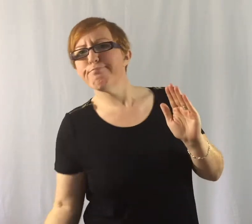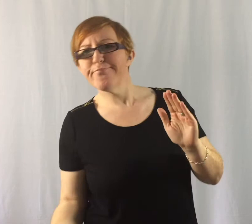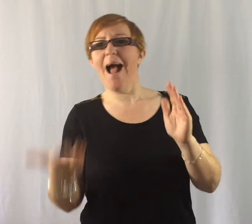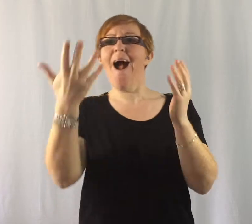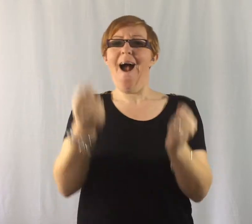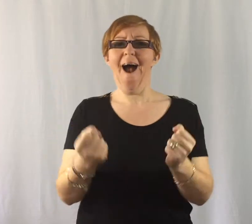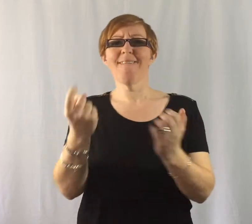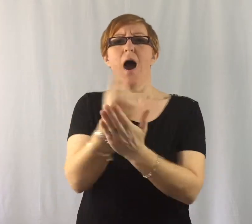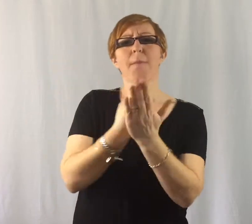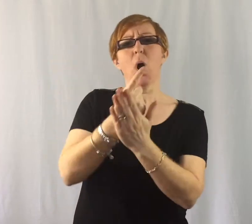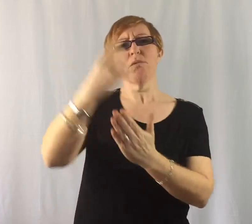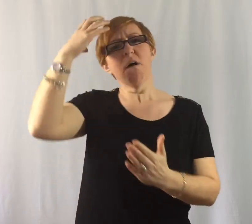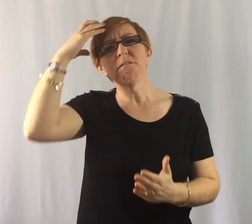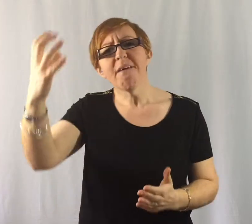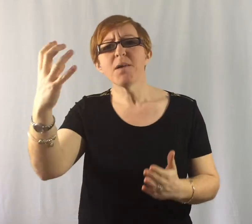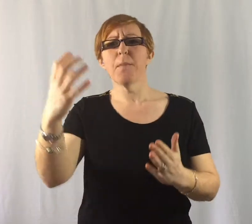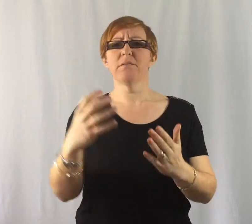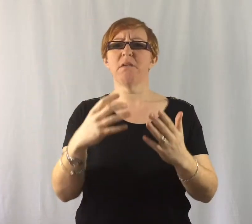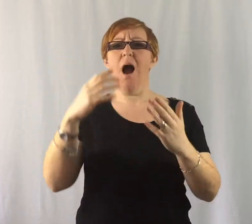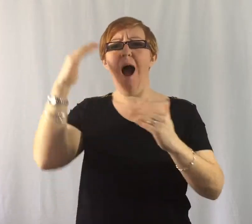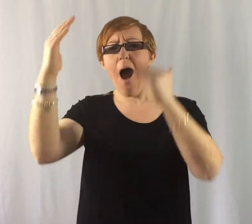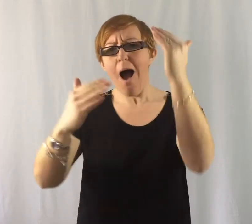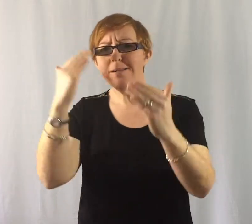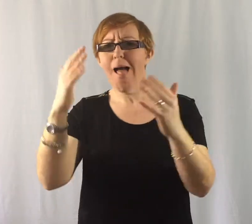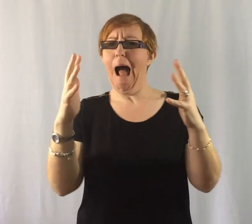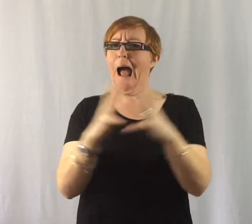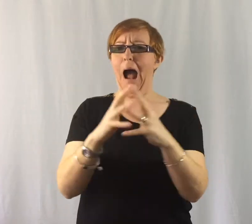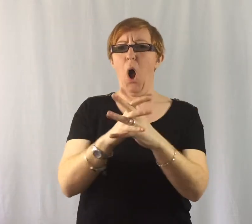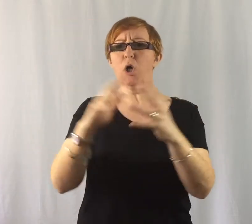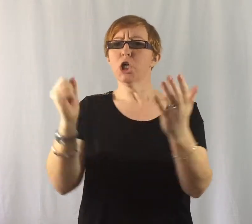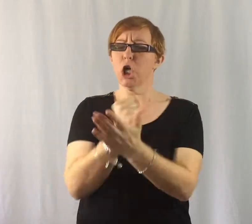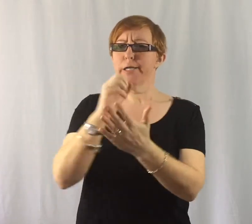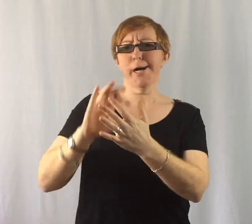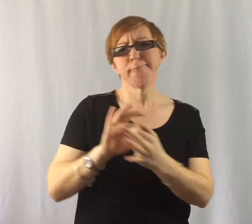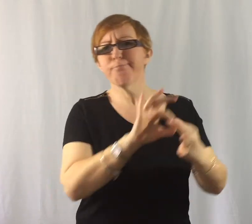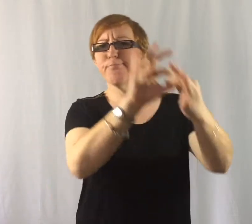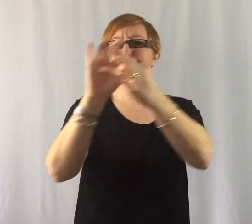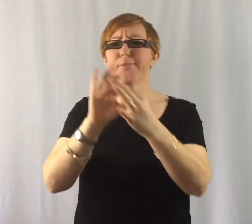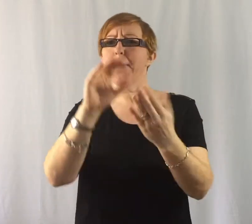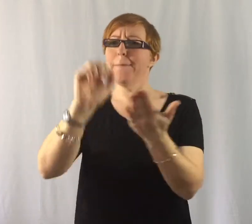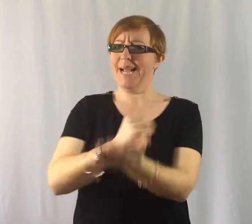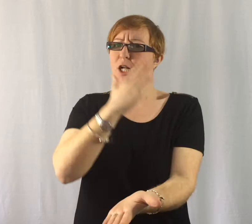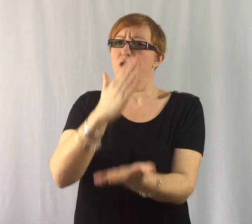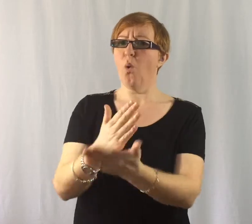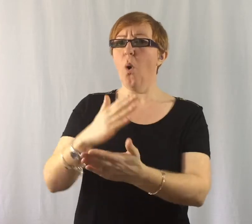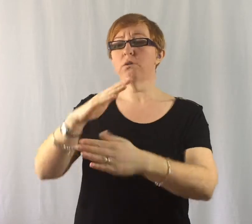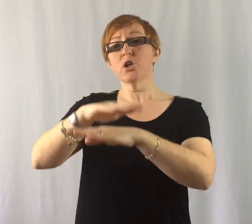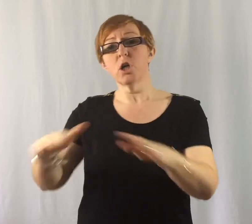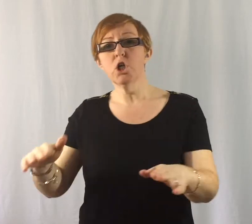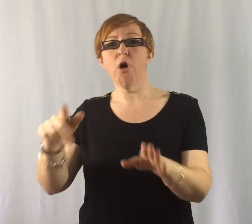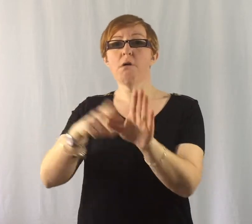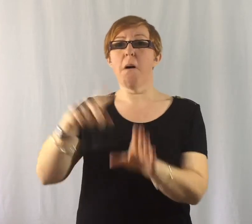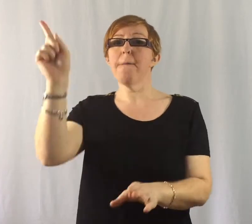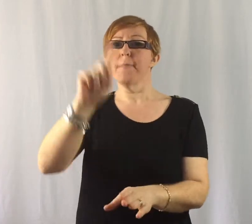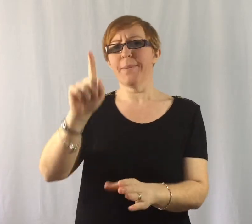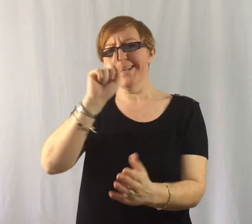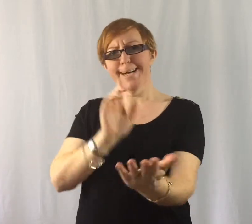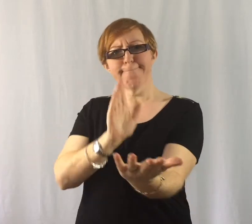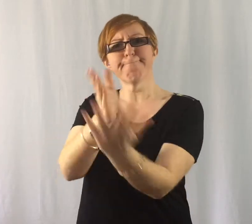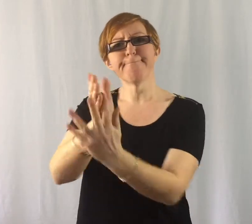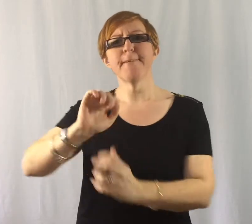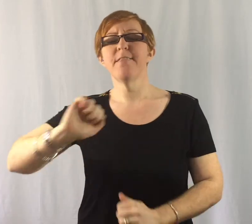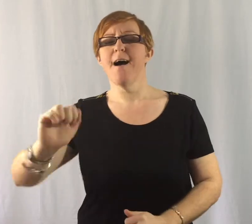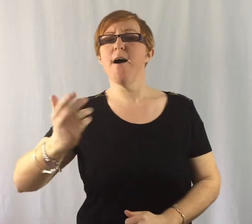the others are all about how governments and adults should work together to make sure children and young people can access their rights.